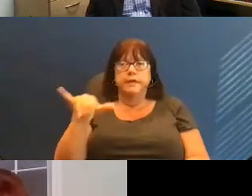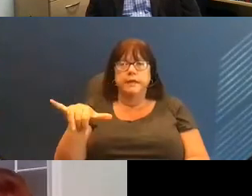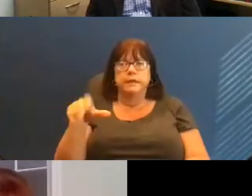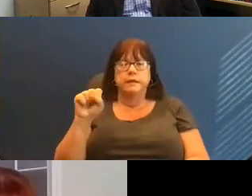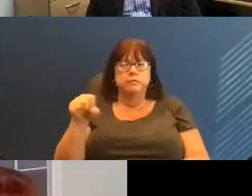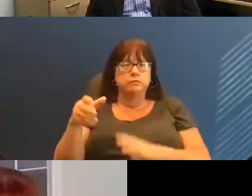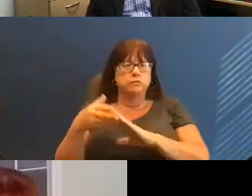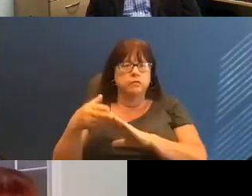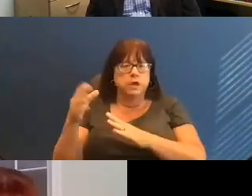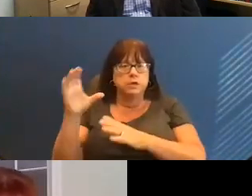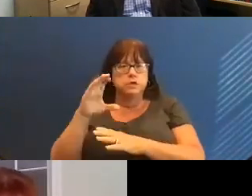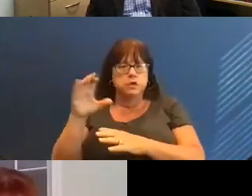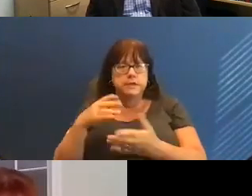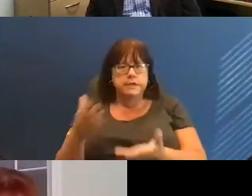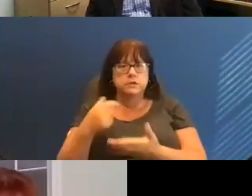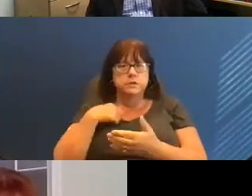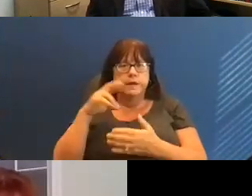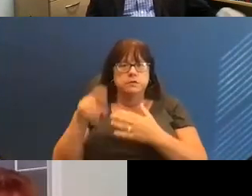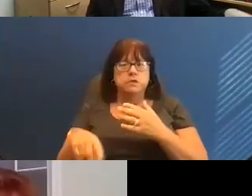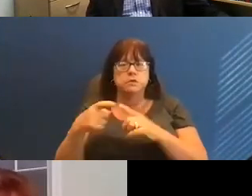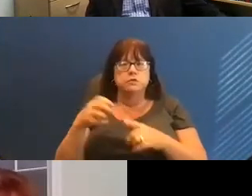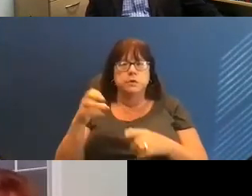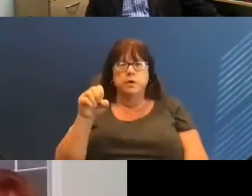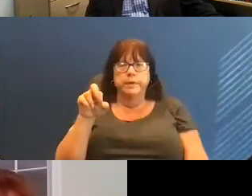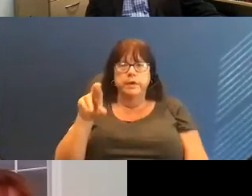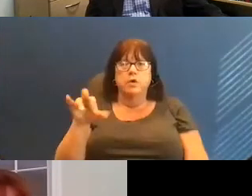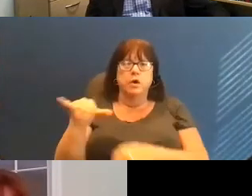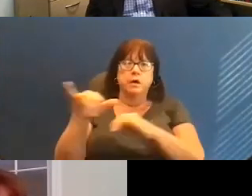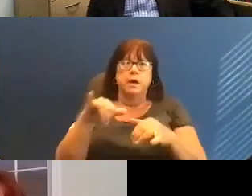So here's my results from the OER commons. I have 15 results and these are all with pre-selected